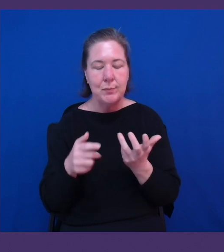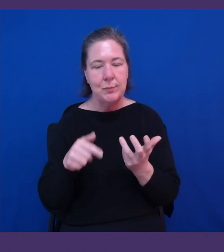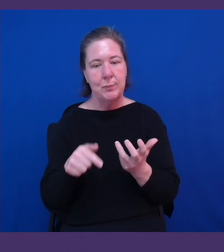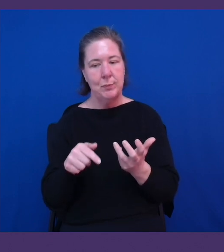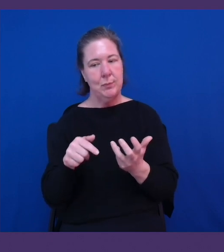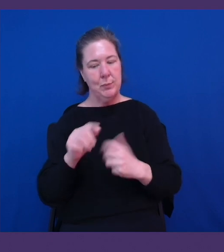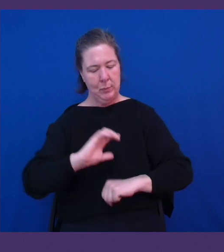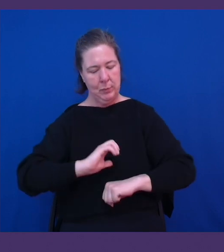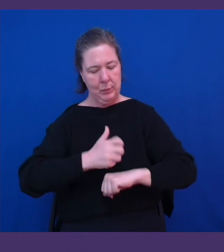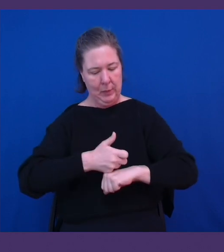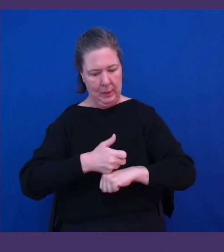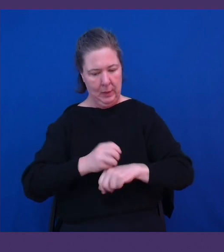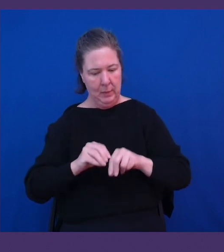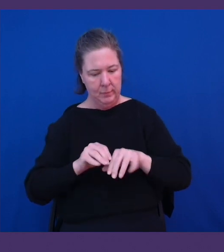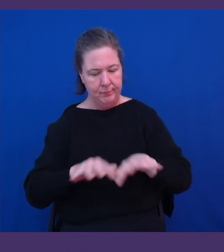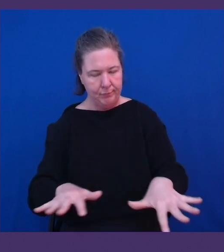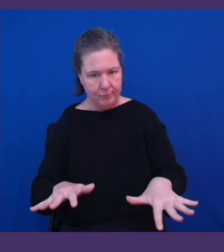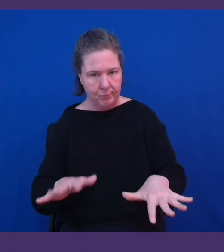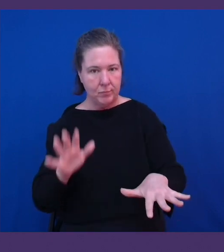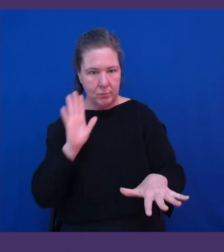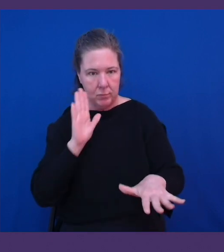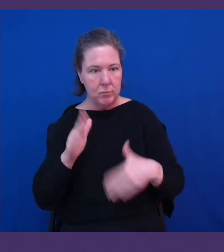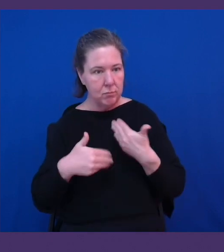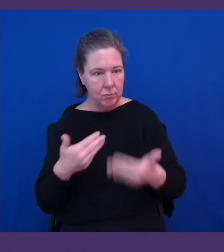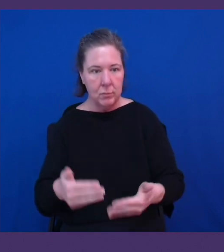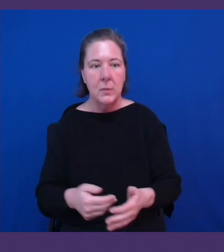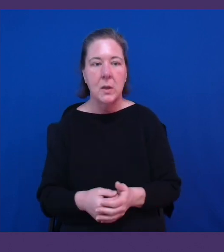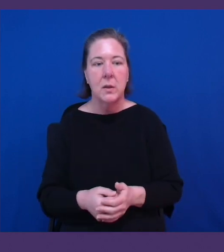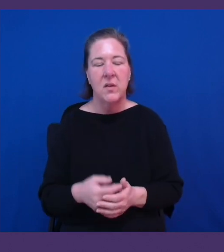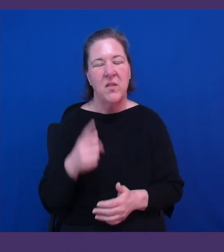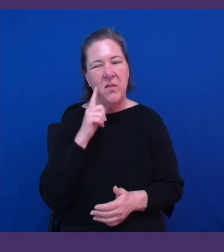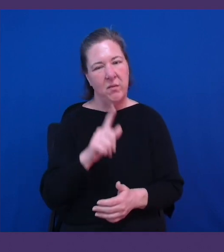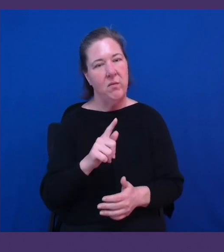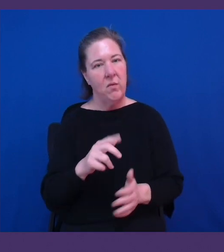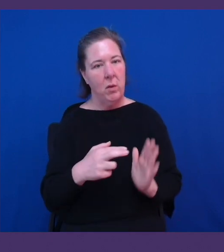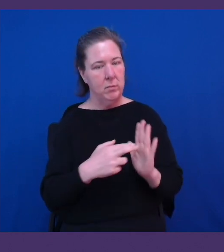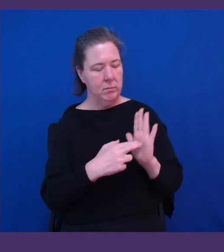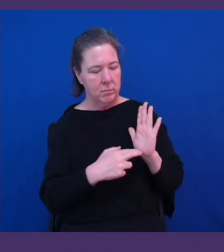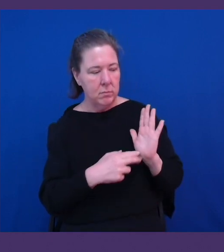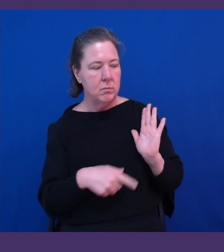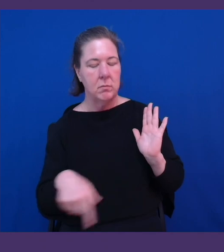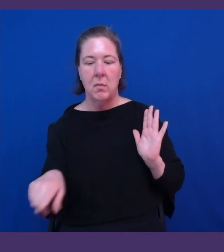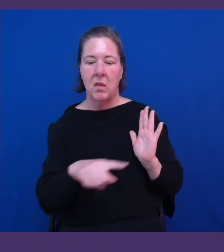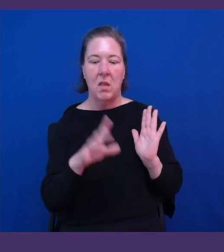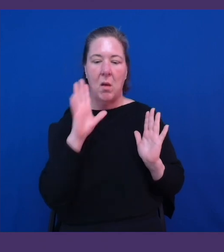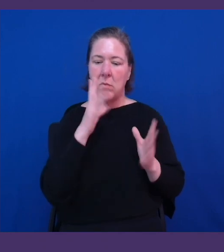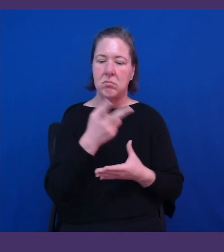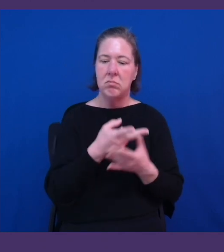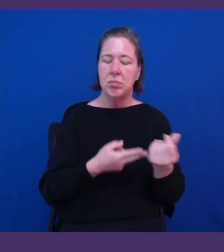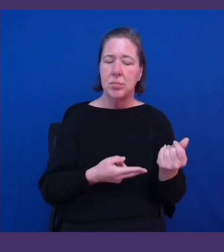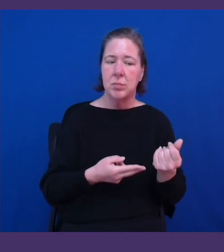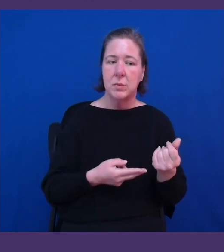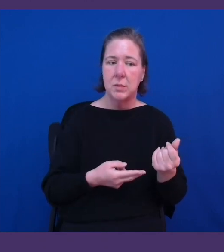for this legislation. And they will both, kind of do market surveillance as they usually do.